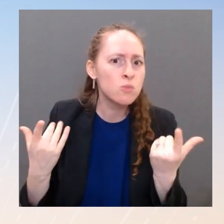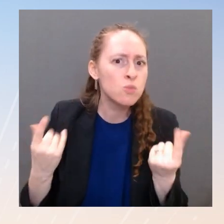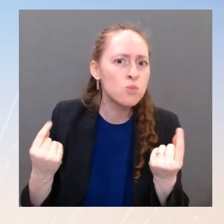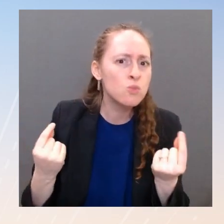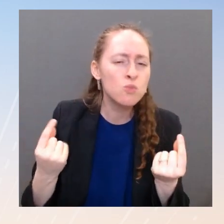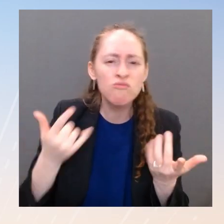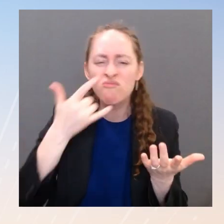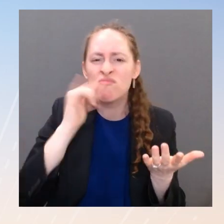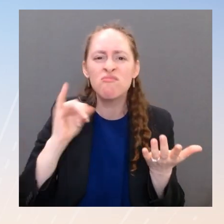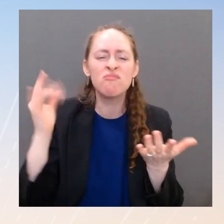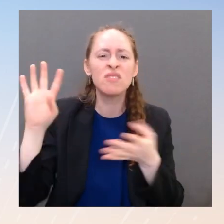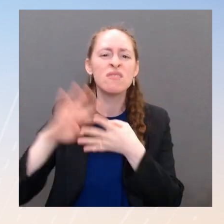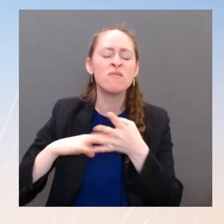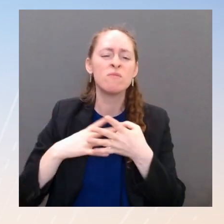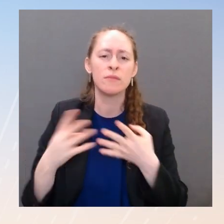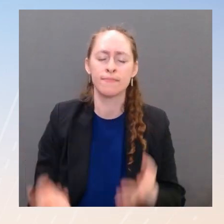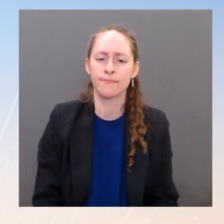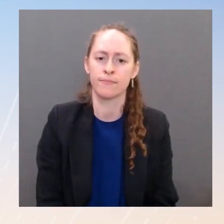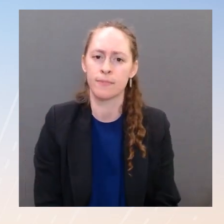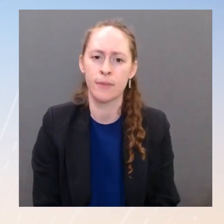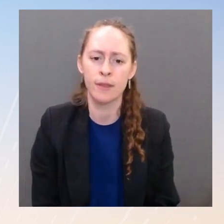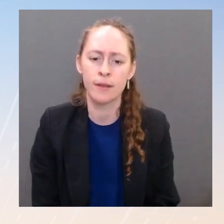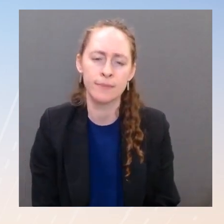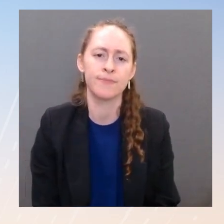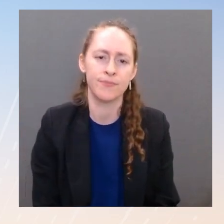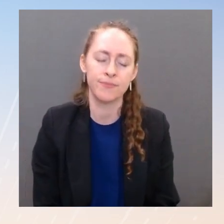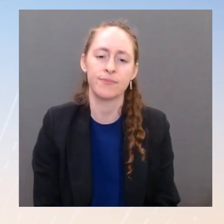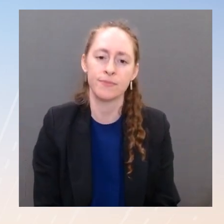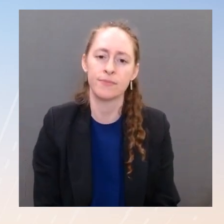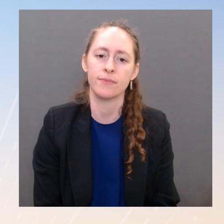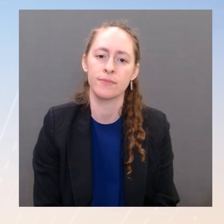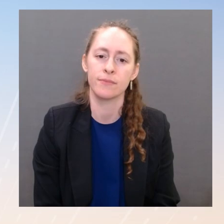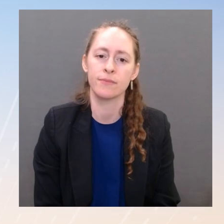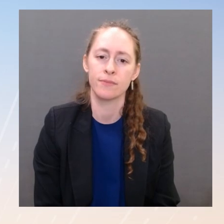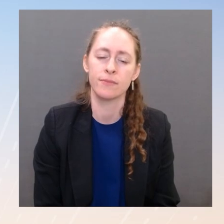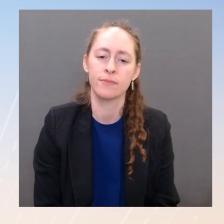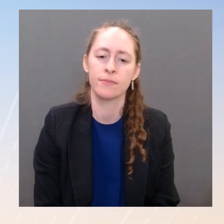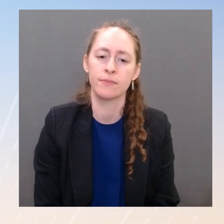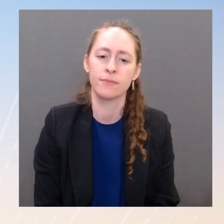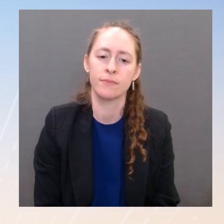and looking forward to Dr. Biden, the First Lady, visiting Europe later this week.